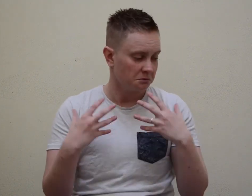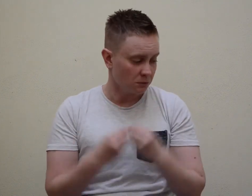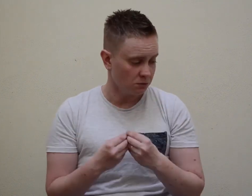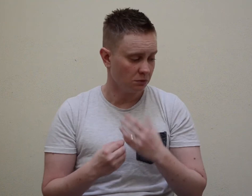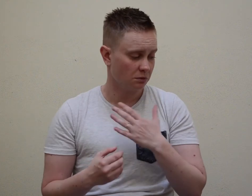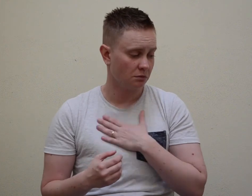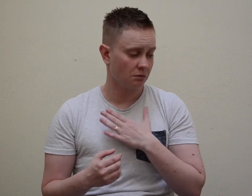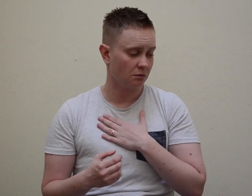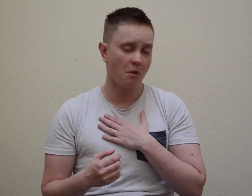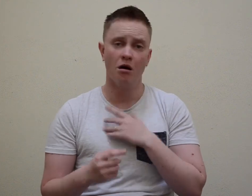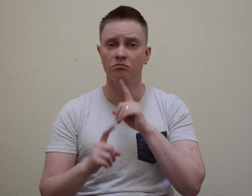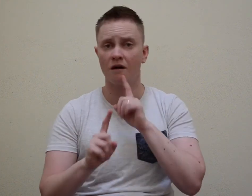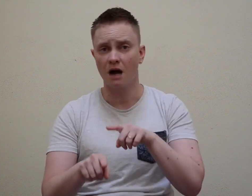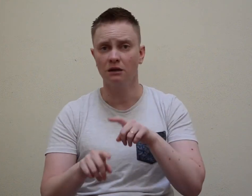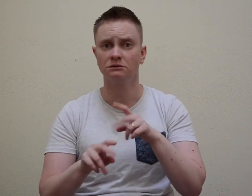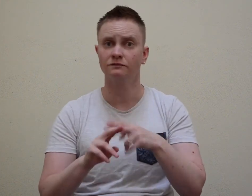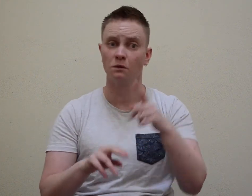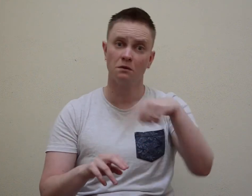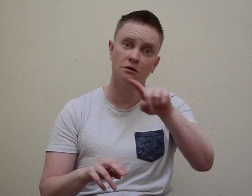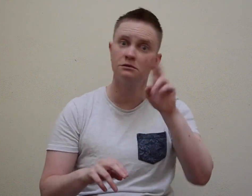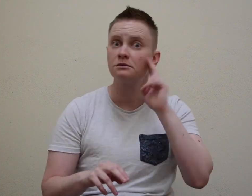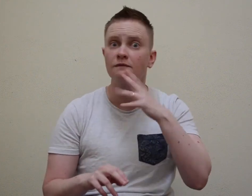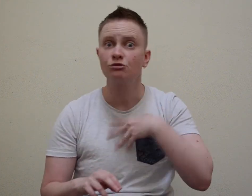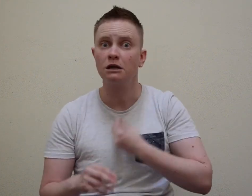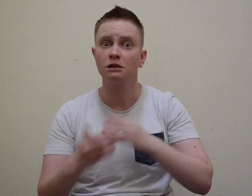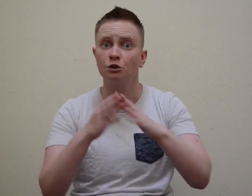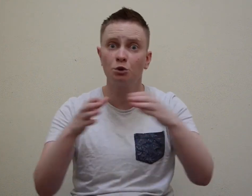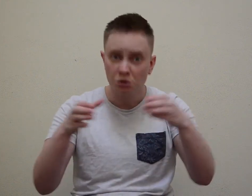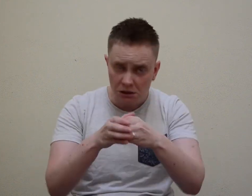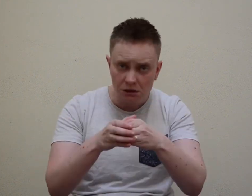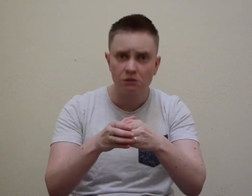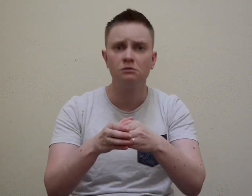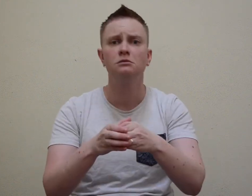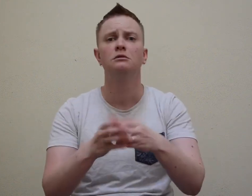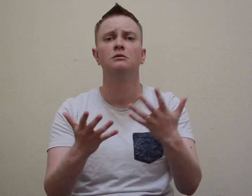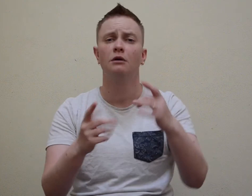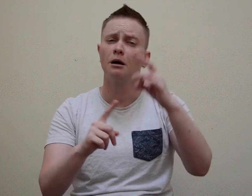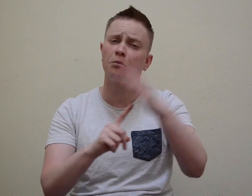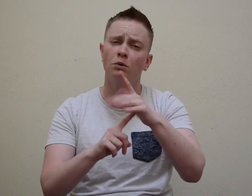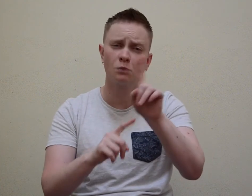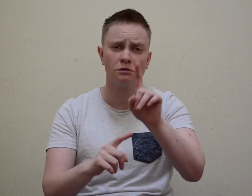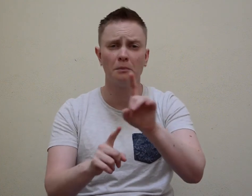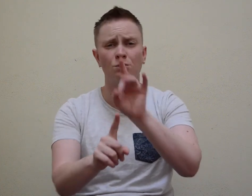So overall, I just like to give my advice to the deaf transgender community, that it's really important